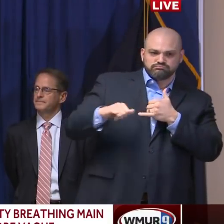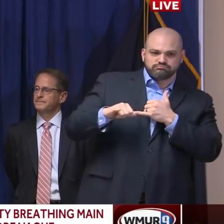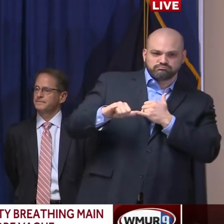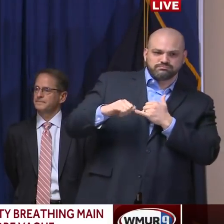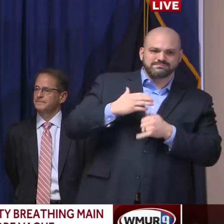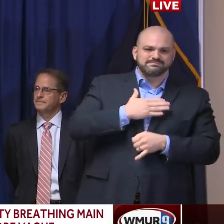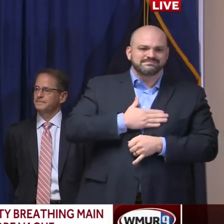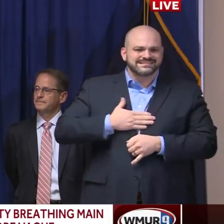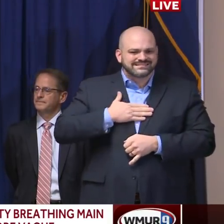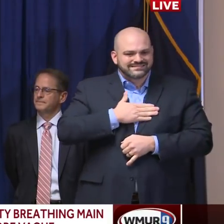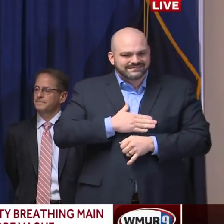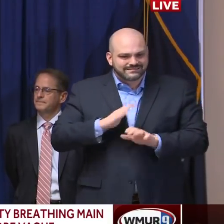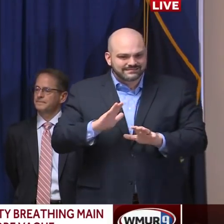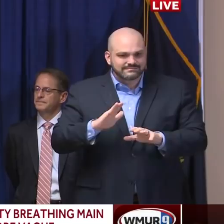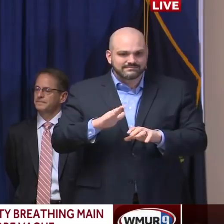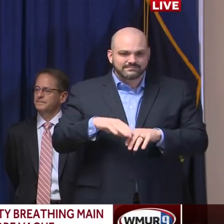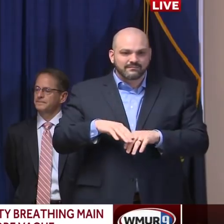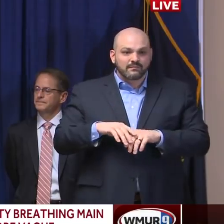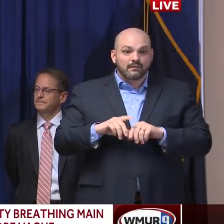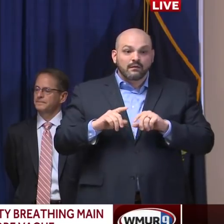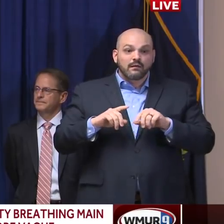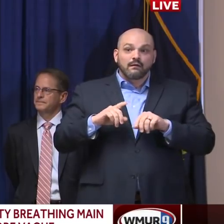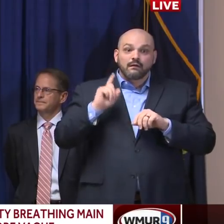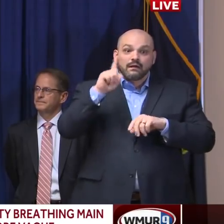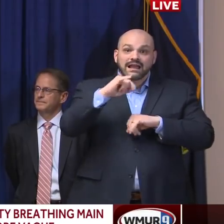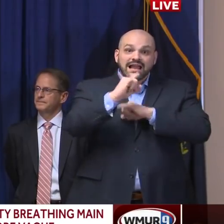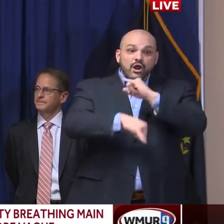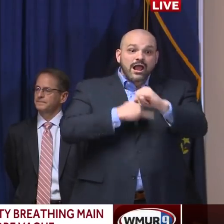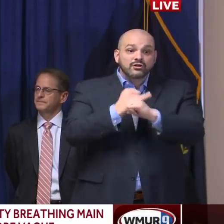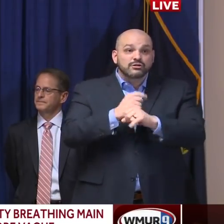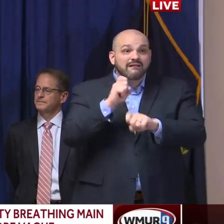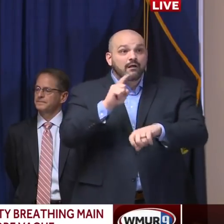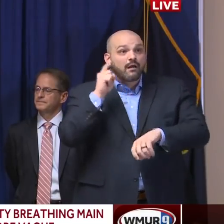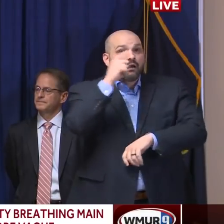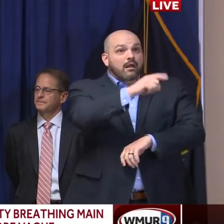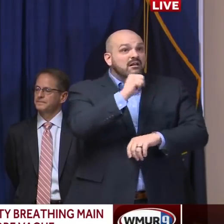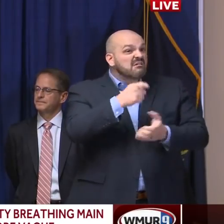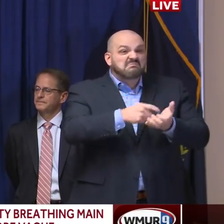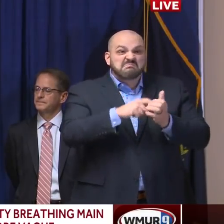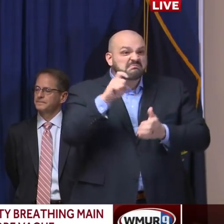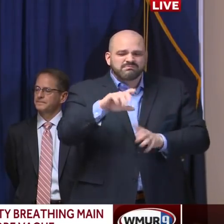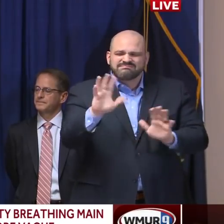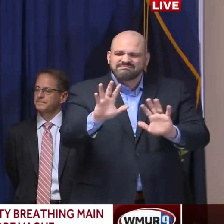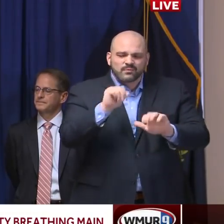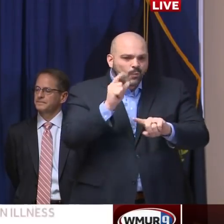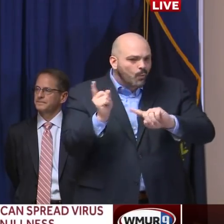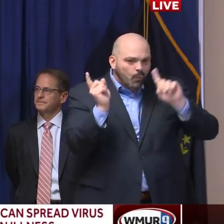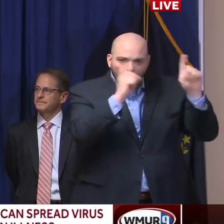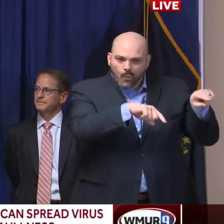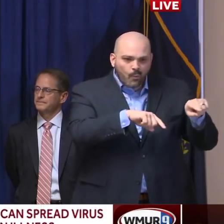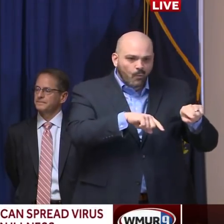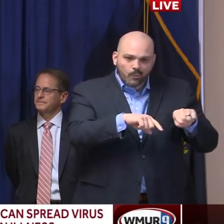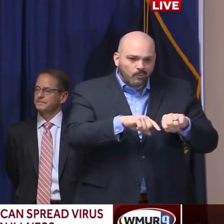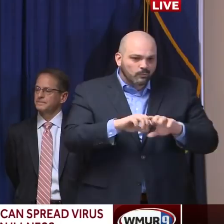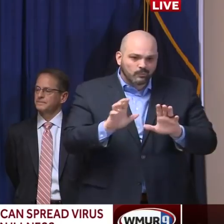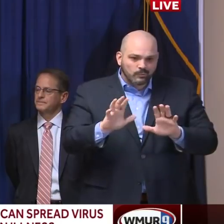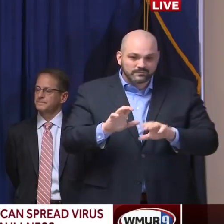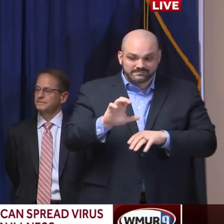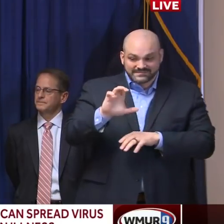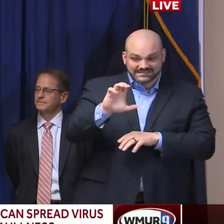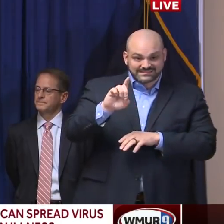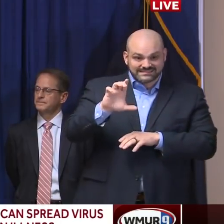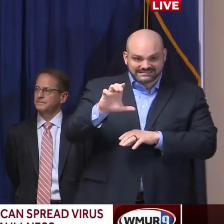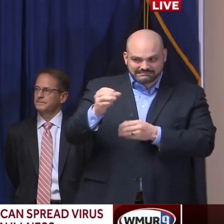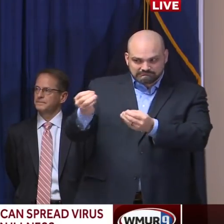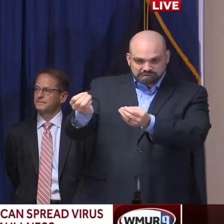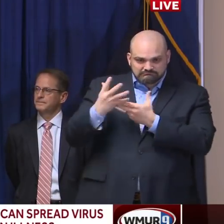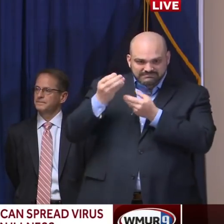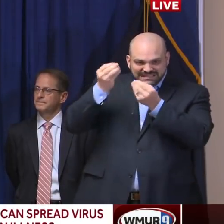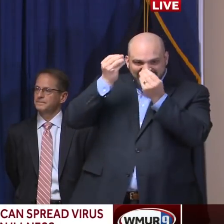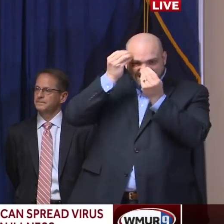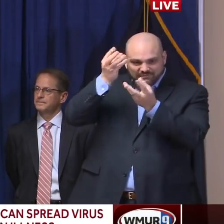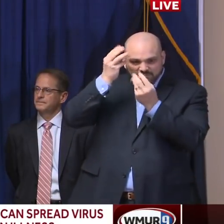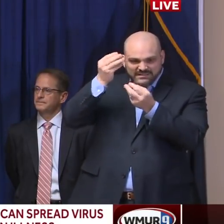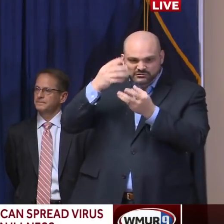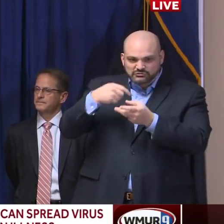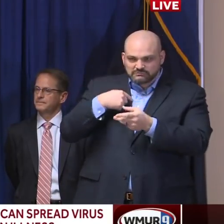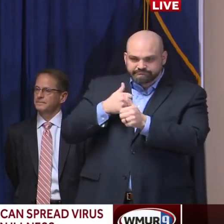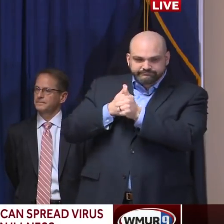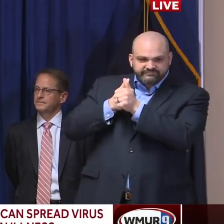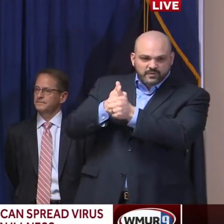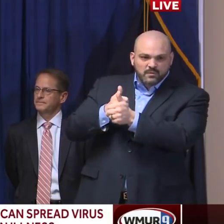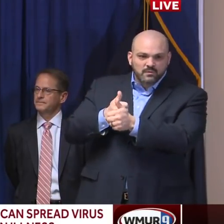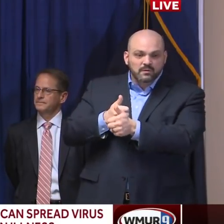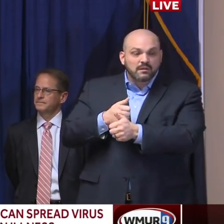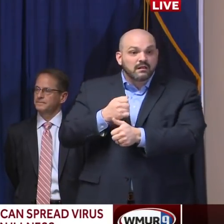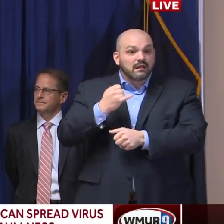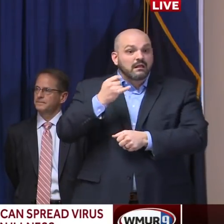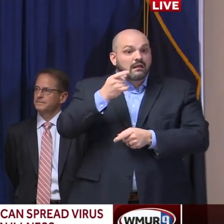WE ALSO URGE THEM TO AVOID ANY NONESSENTIAL INTERNATIONAL OR DOMESTIC TRAVEL, WHICH IS CONSISTENT WITH CURRENCY GUIDANCE -- CURRENT CDC GUIDANCE.